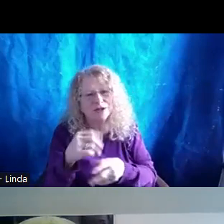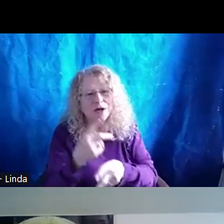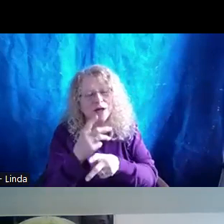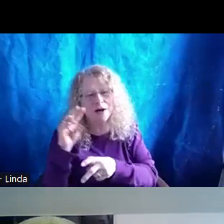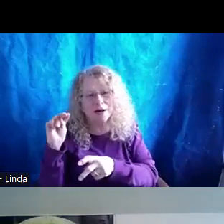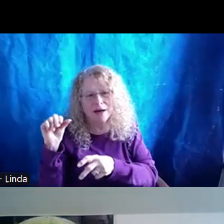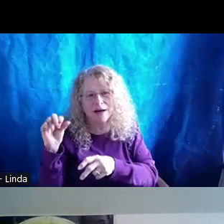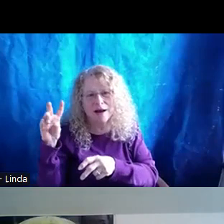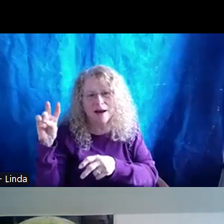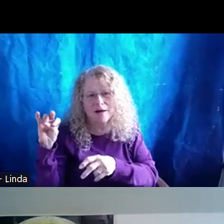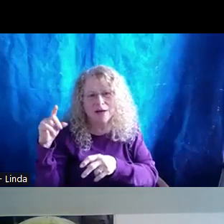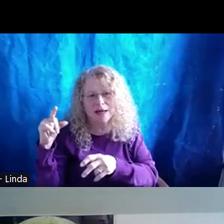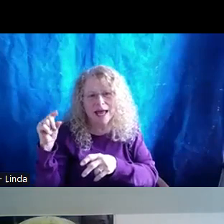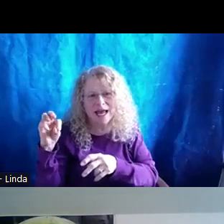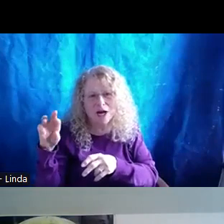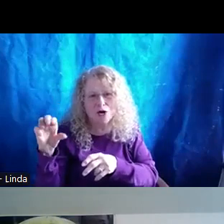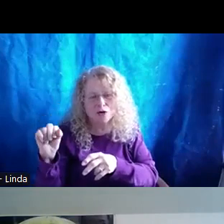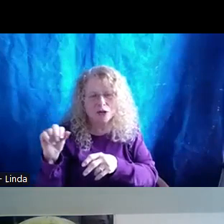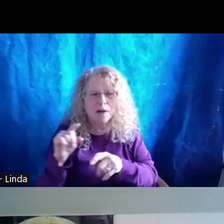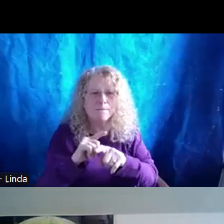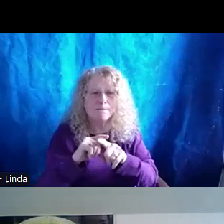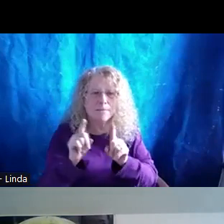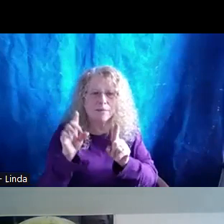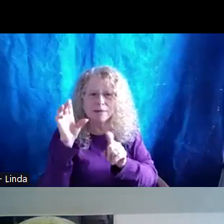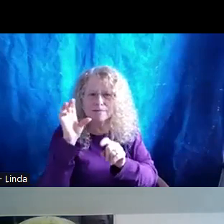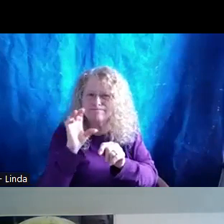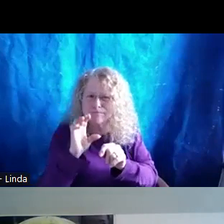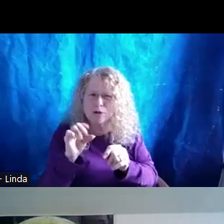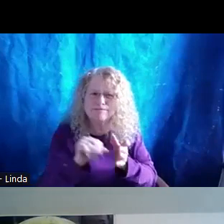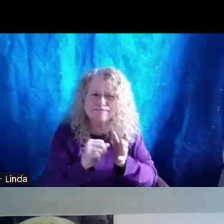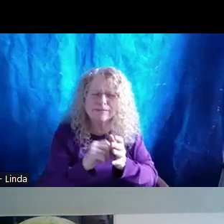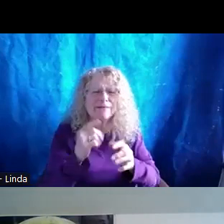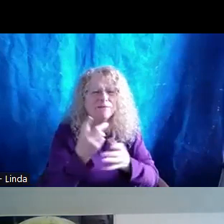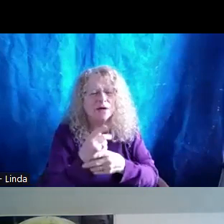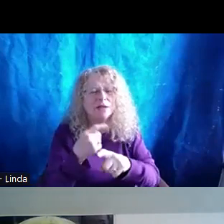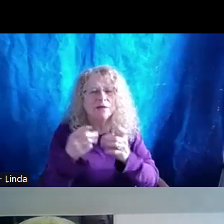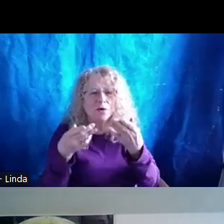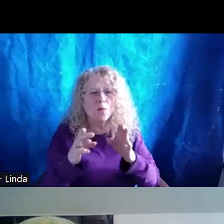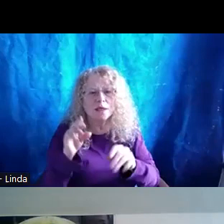INTO DIFFERENT WAYS THAT WE CAN HELP PEOPLE CONNECT WITH CHILDCARE IN THEIR AREAS.